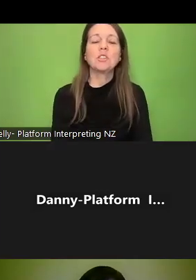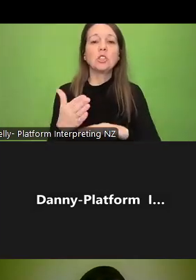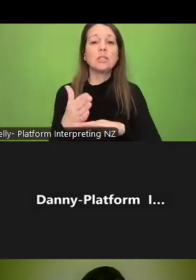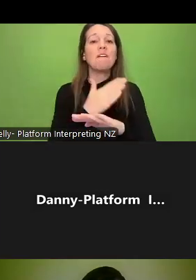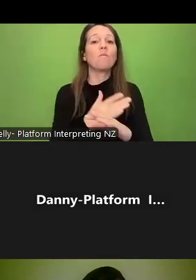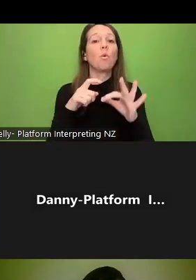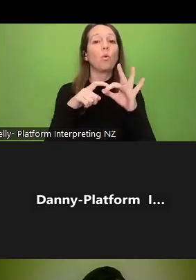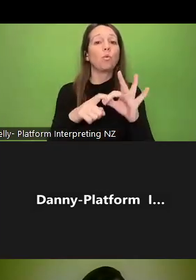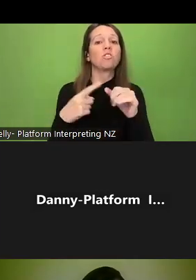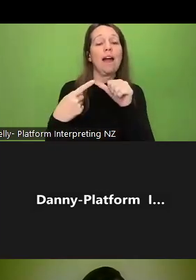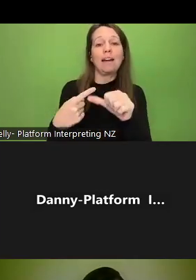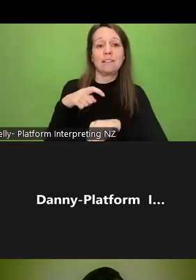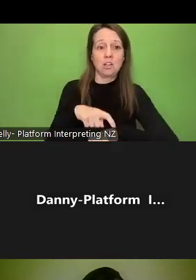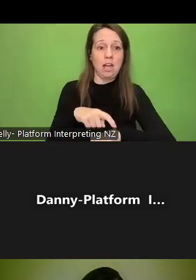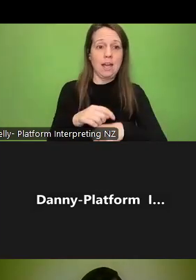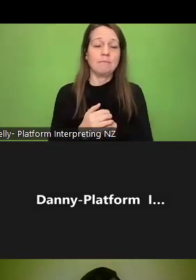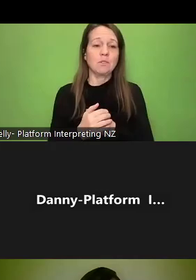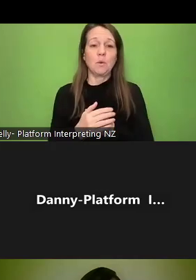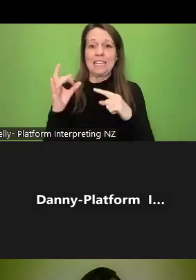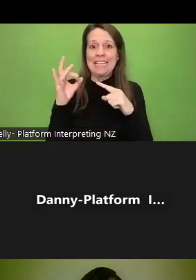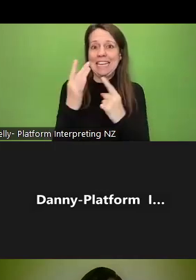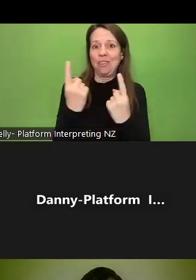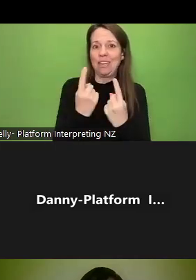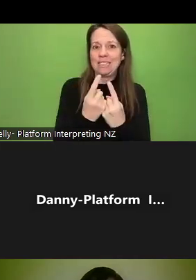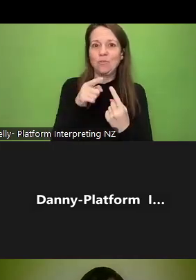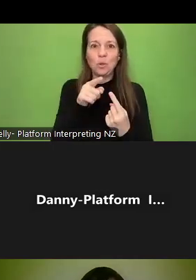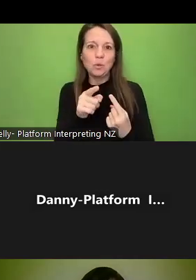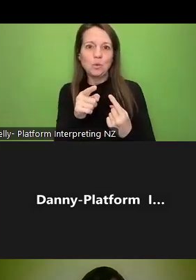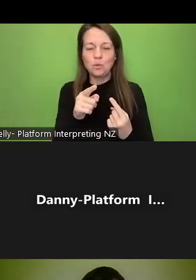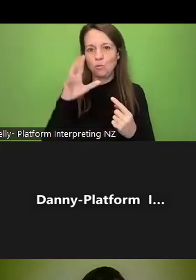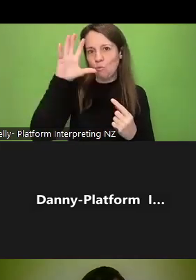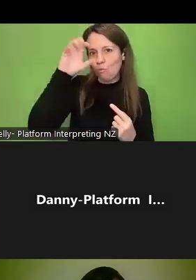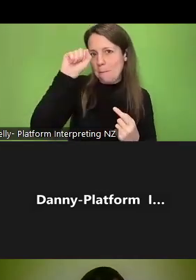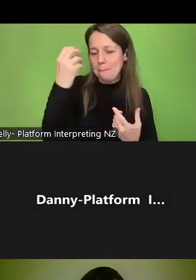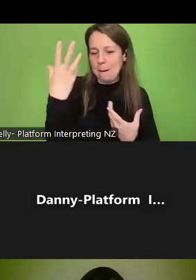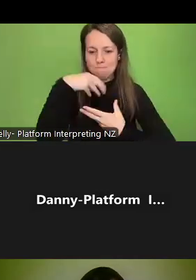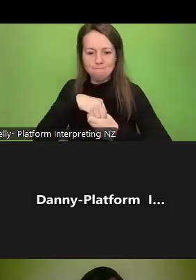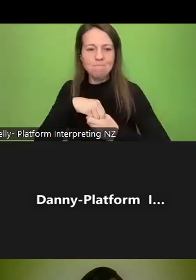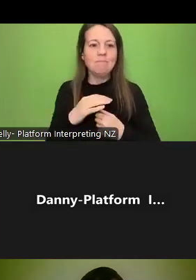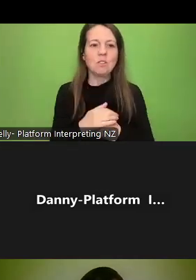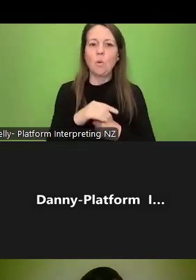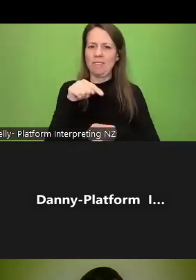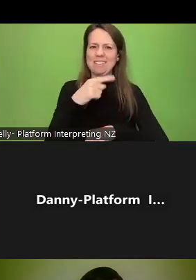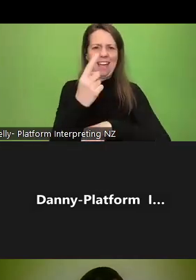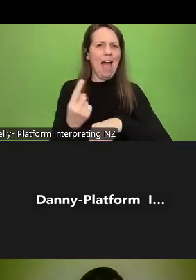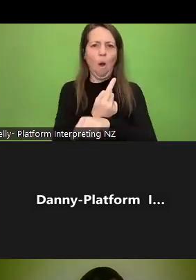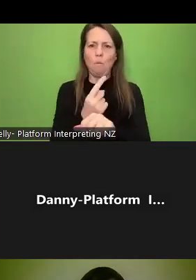this is just the key takeaways, the kind of summing it up. Of, what has this hour really been about?